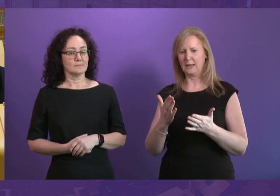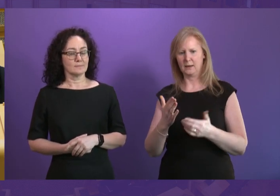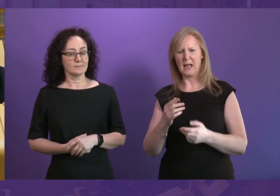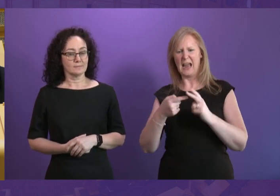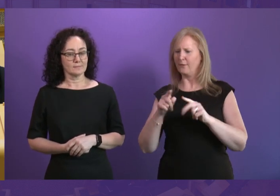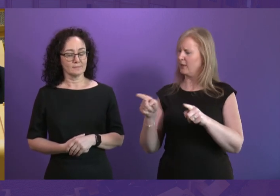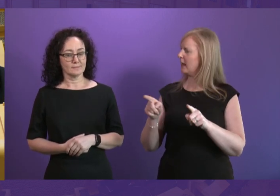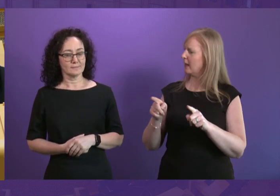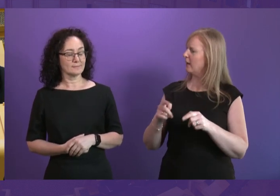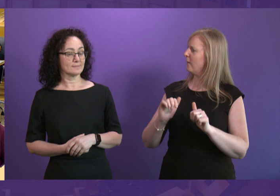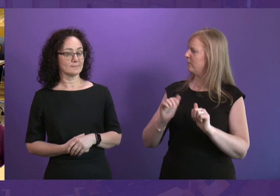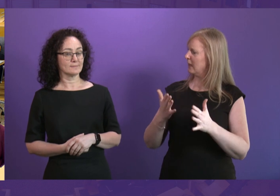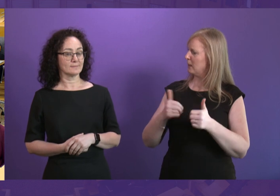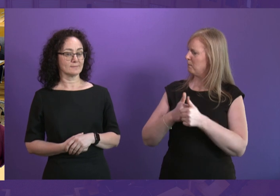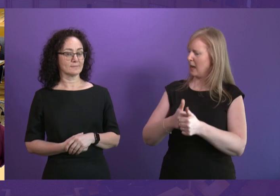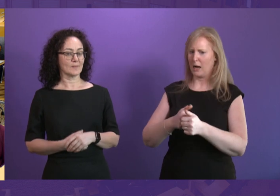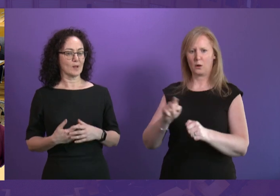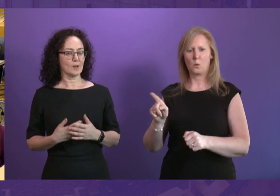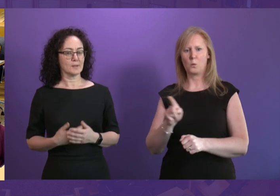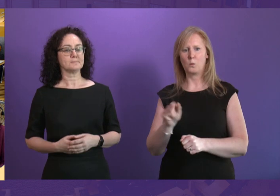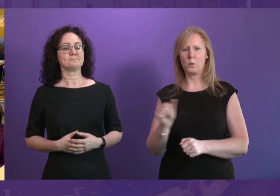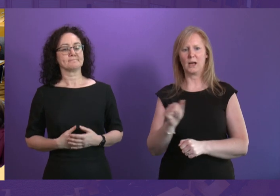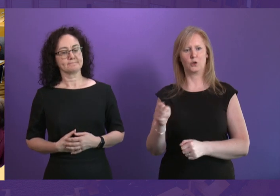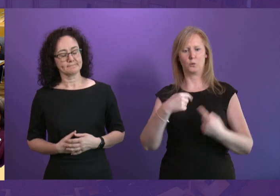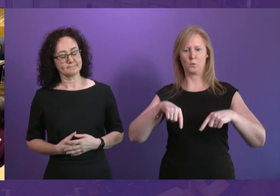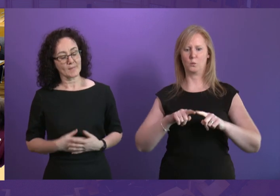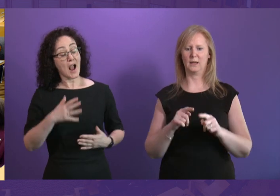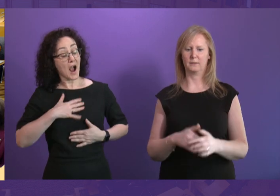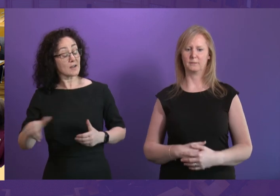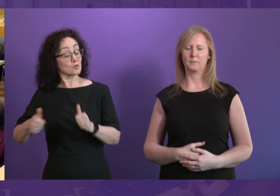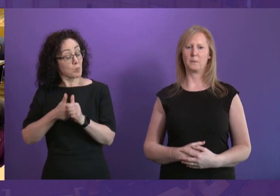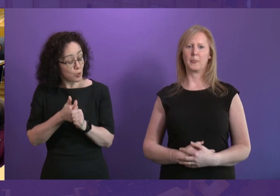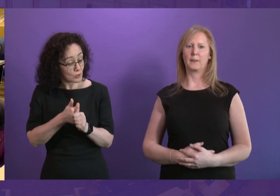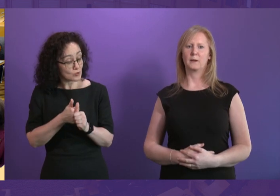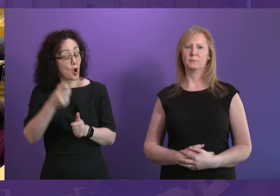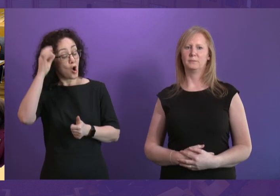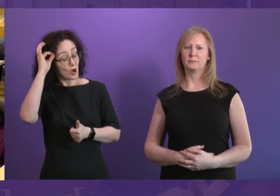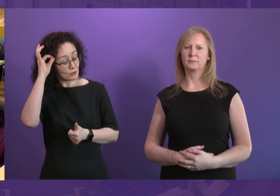The First Minister: I back councils having the power to decide,